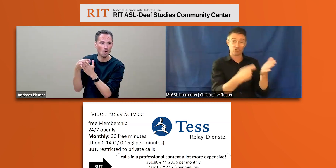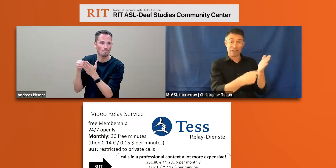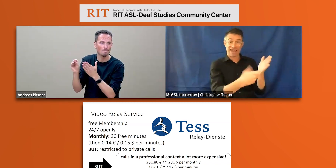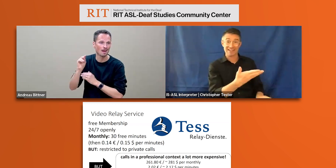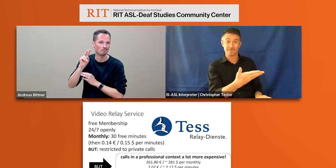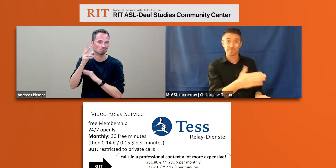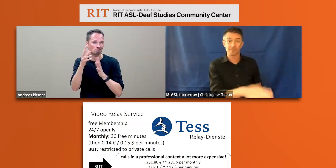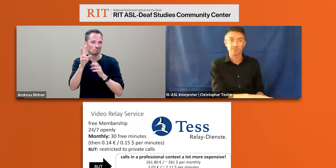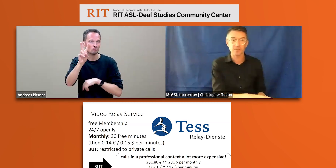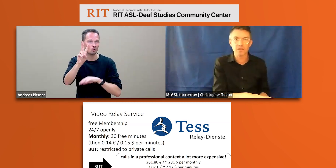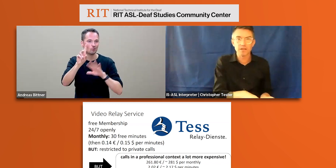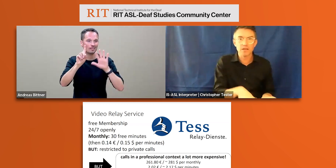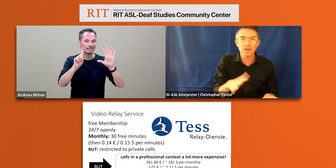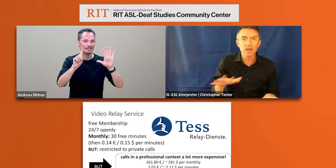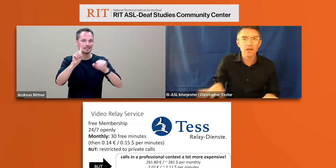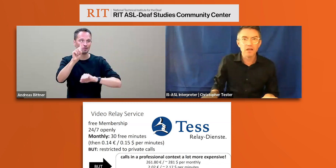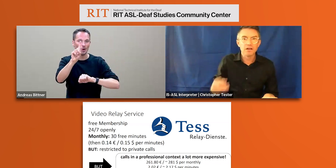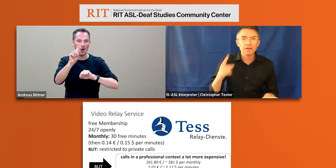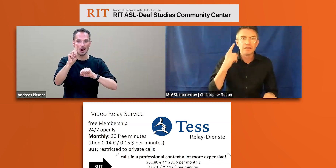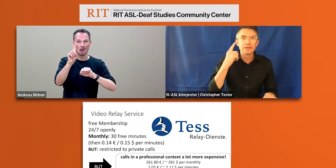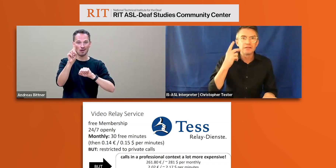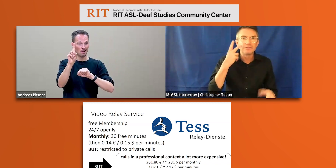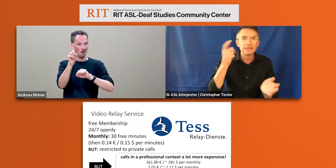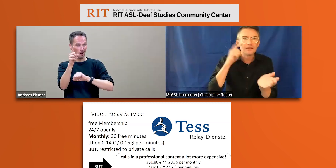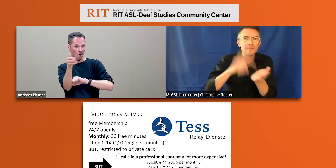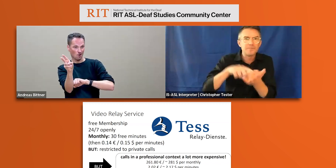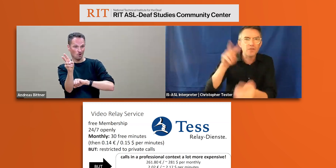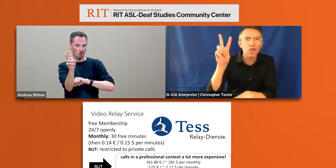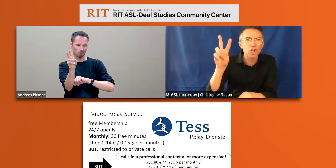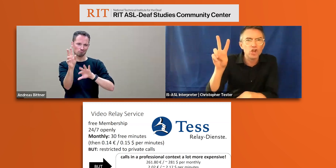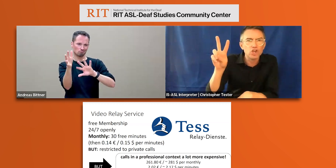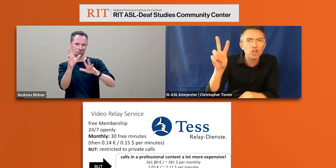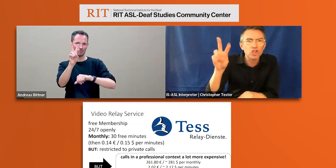the cost goes up... significantly.